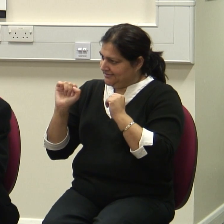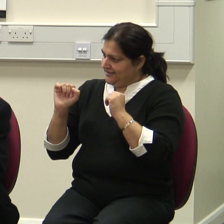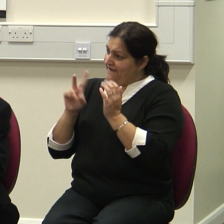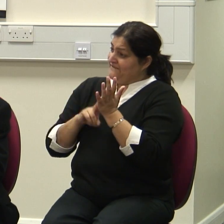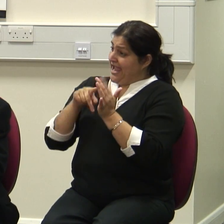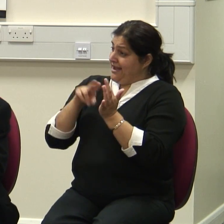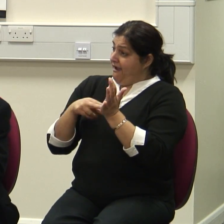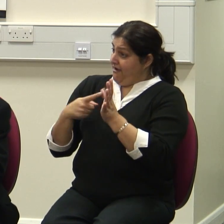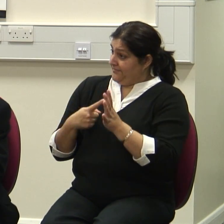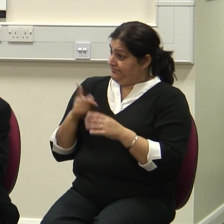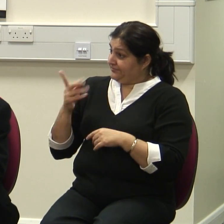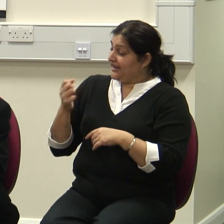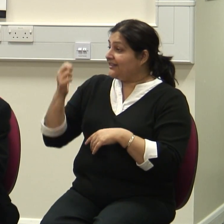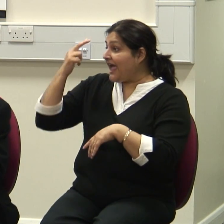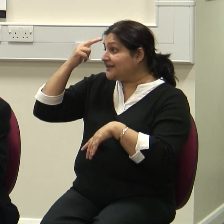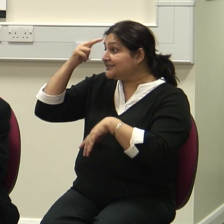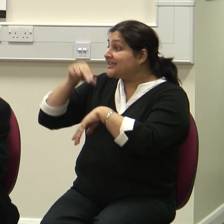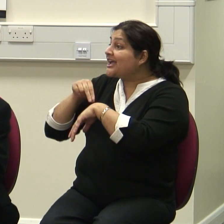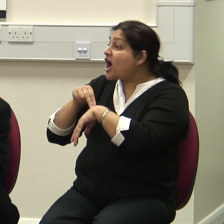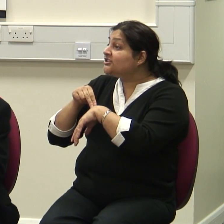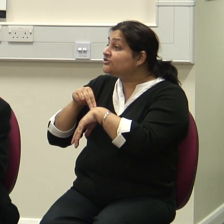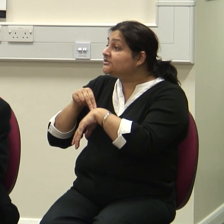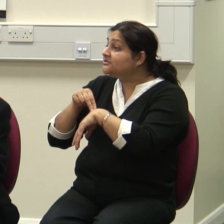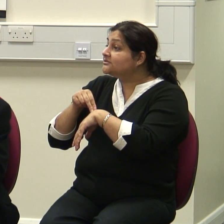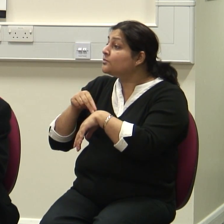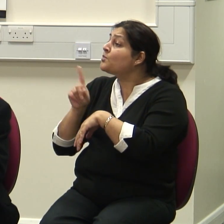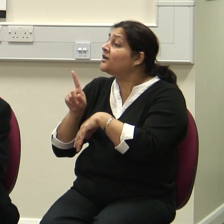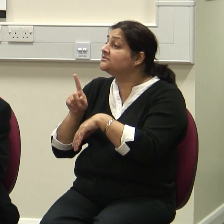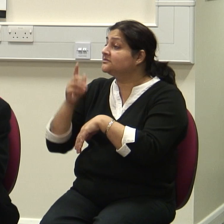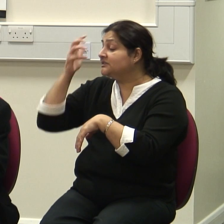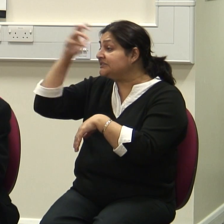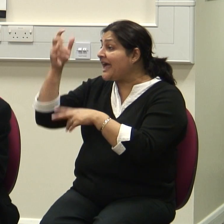psychiatry, which was a state hospital system or the private hospital system, sanitorium